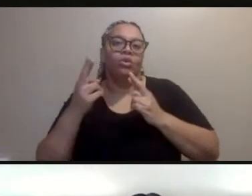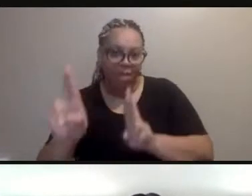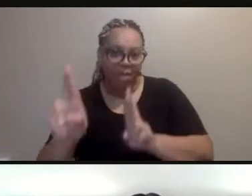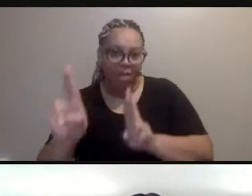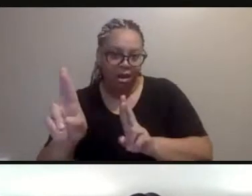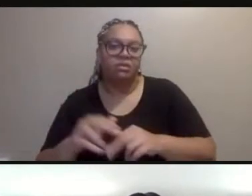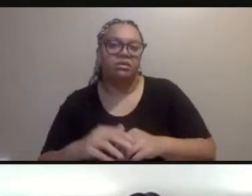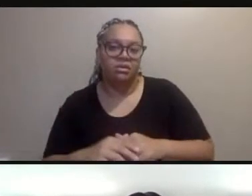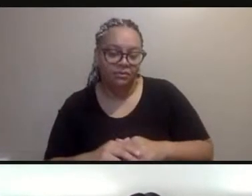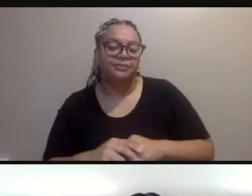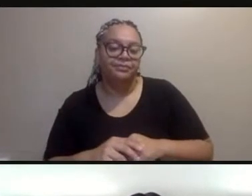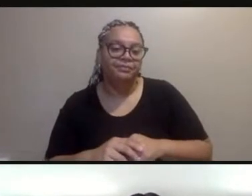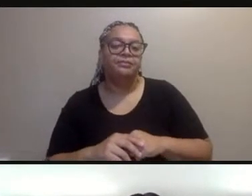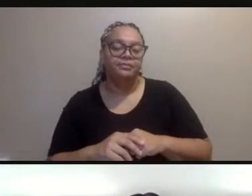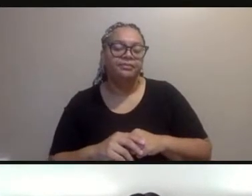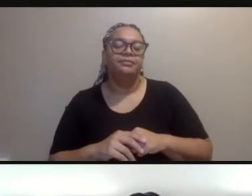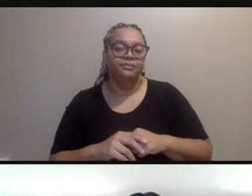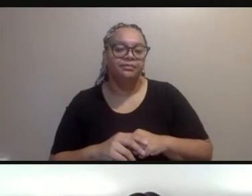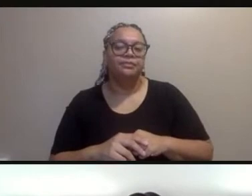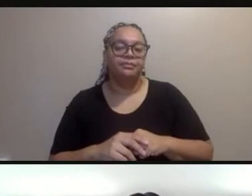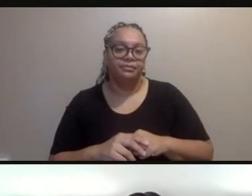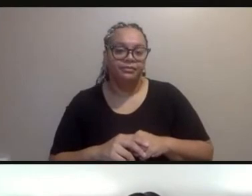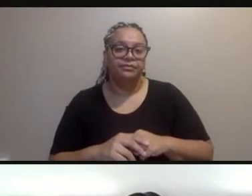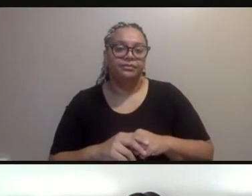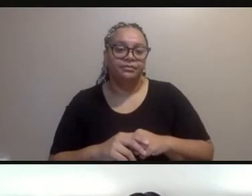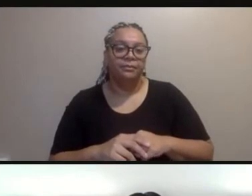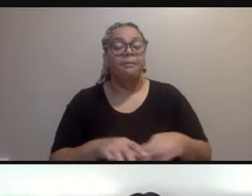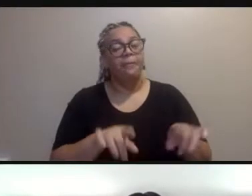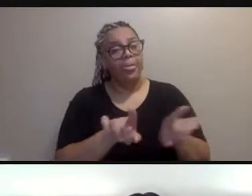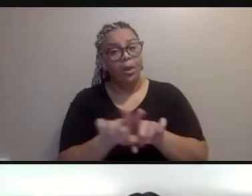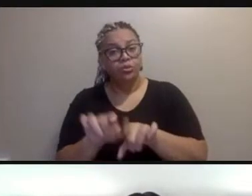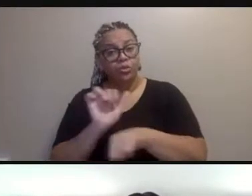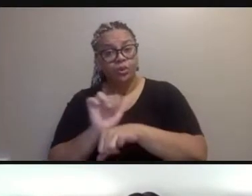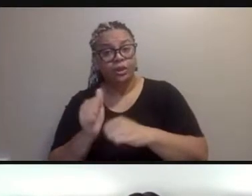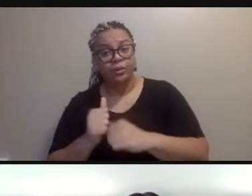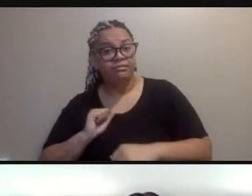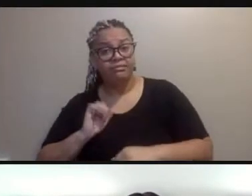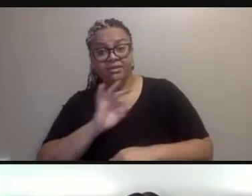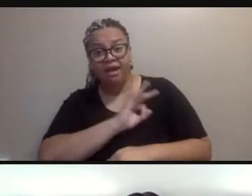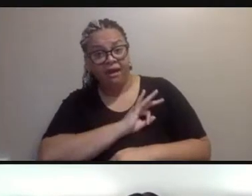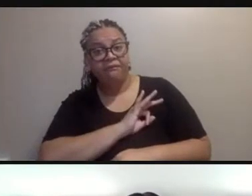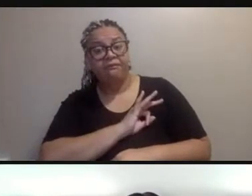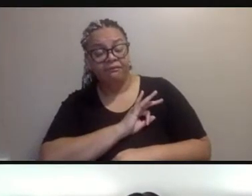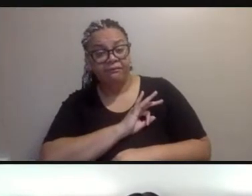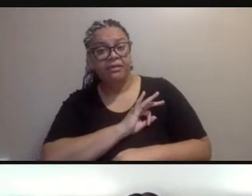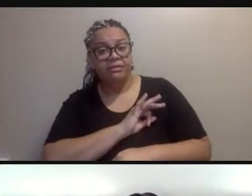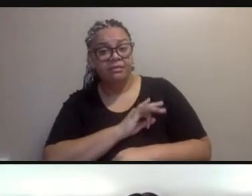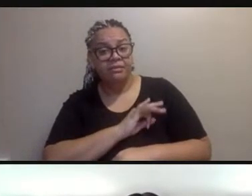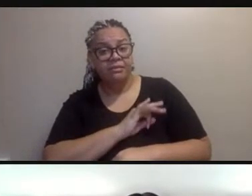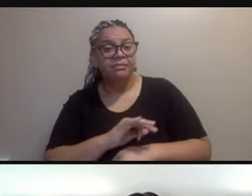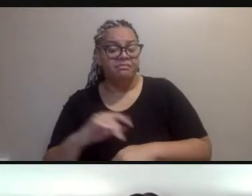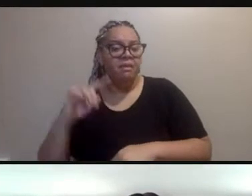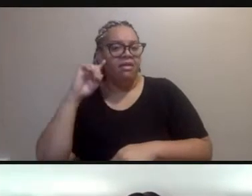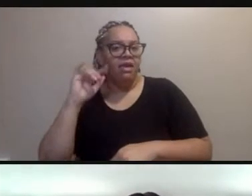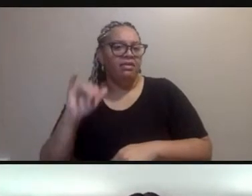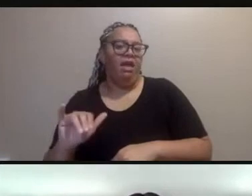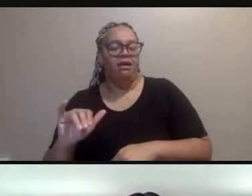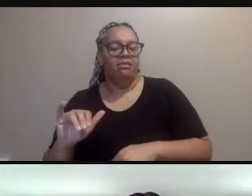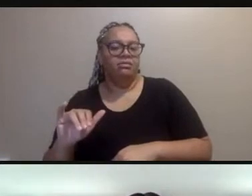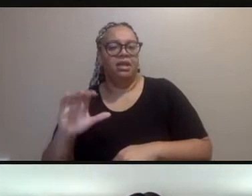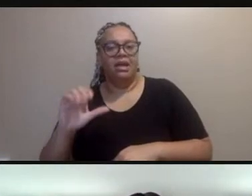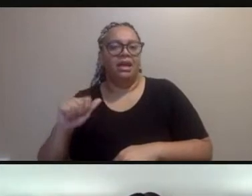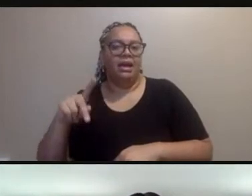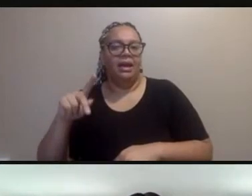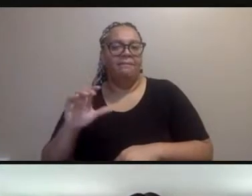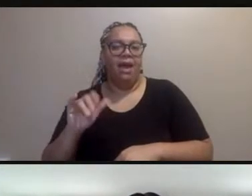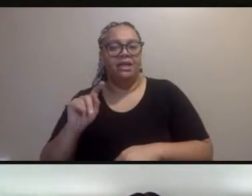WILLING TO WORK WITH YOU IN A